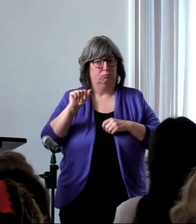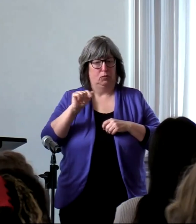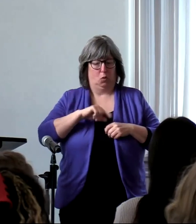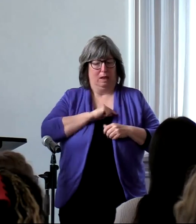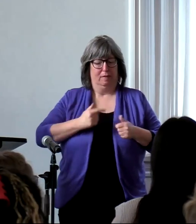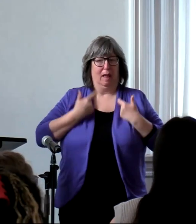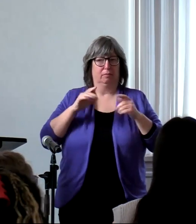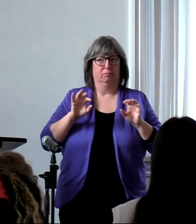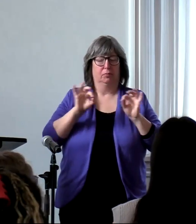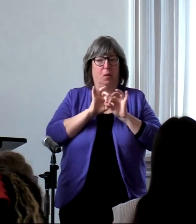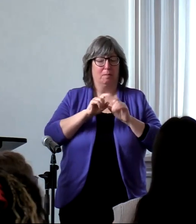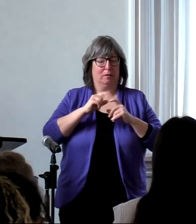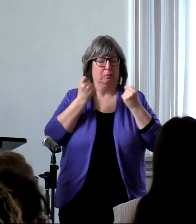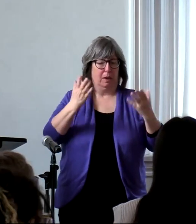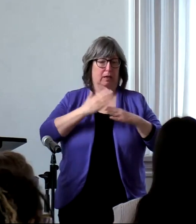There are so many barriers that we face,